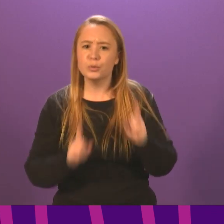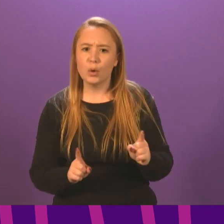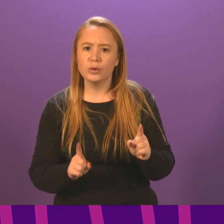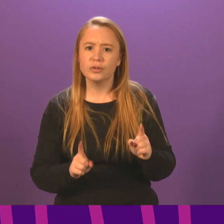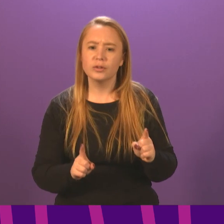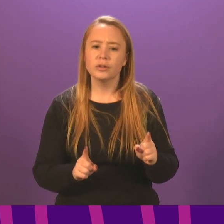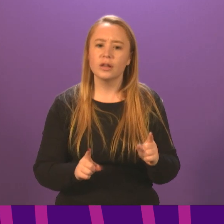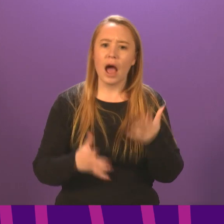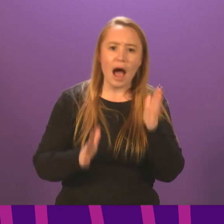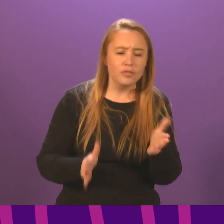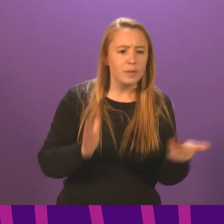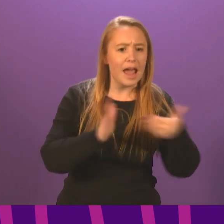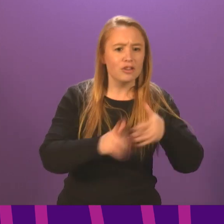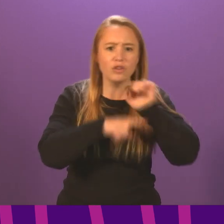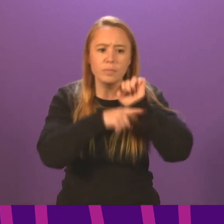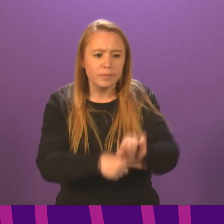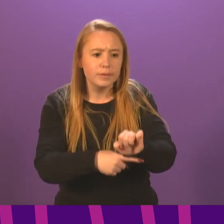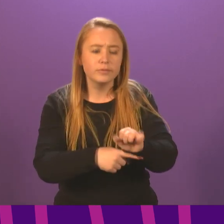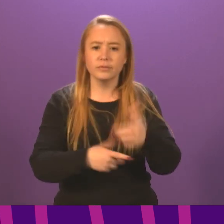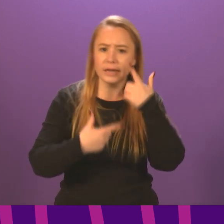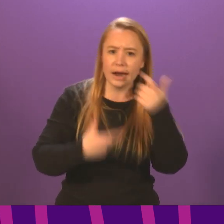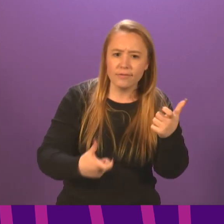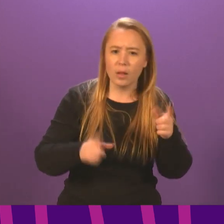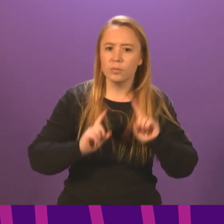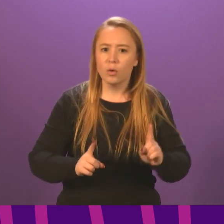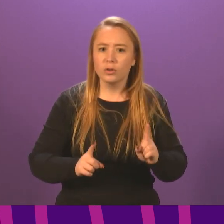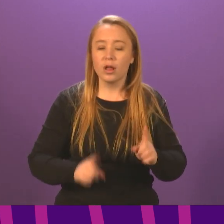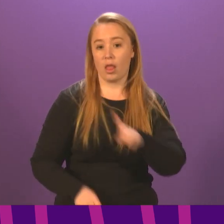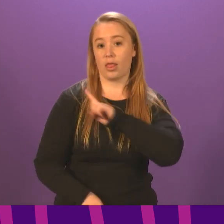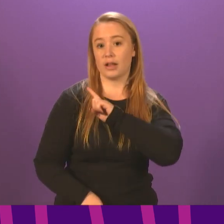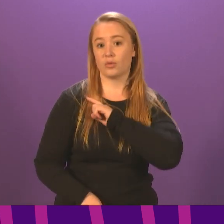direction of any more precautions. For those reasons, it is sensible to have the four-nations